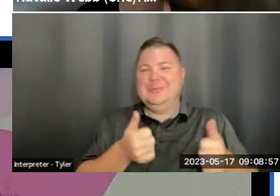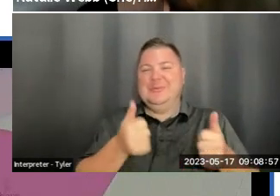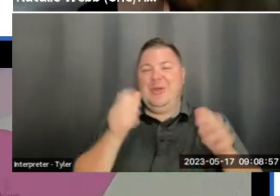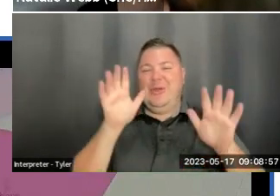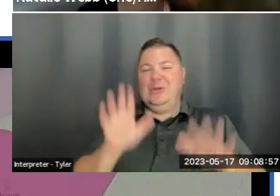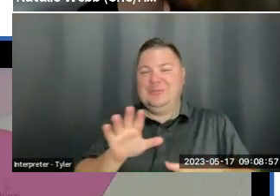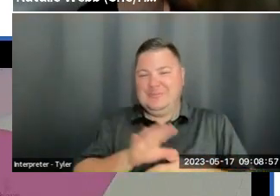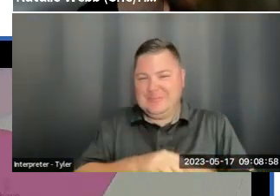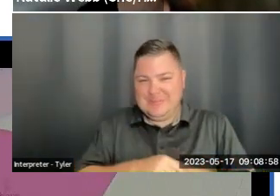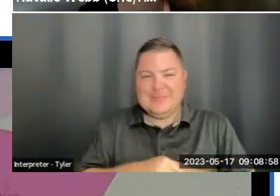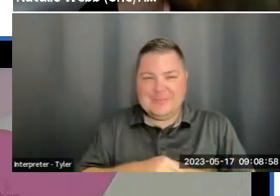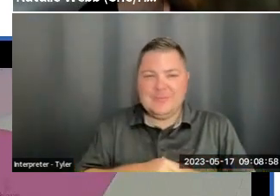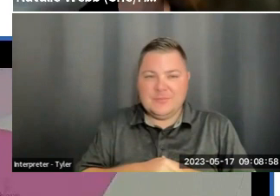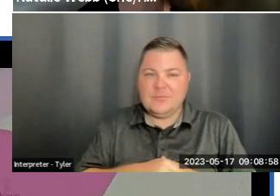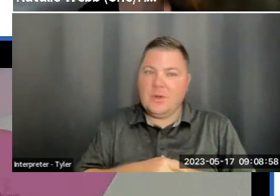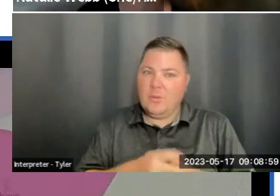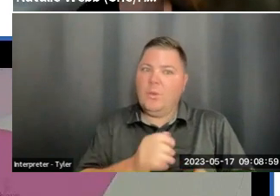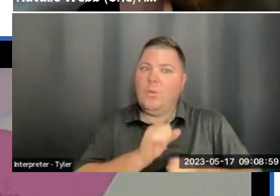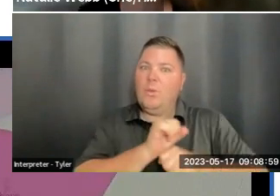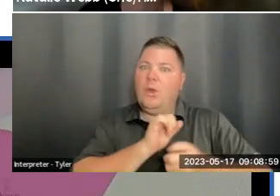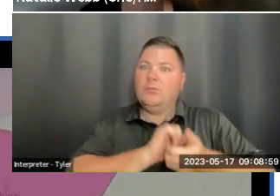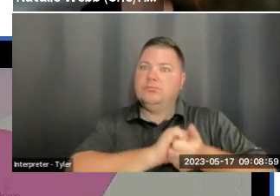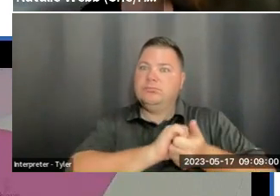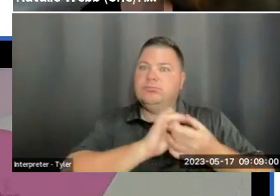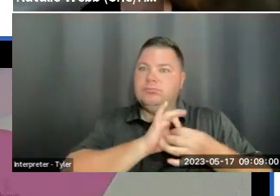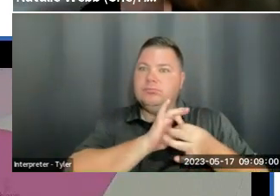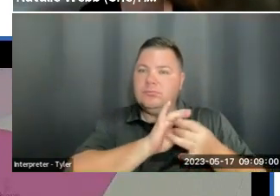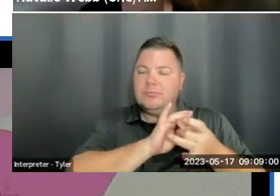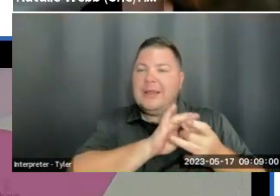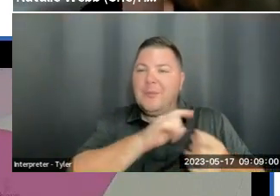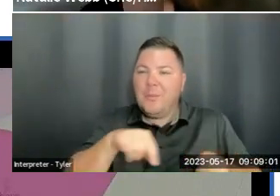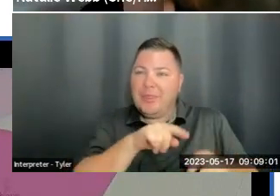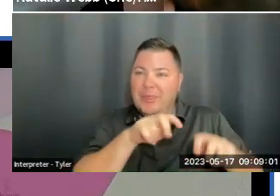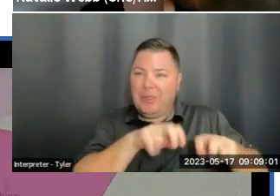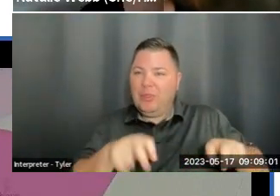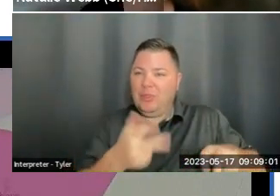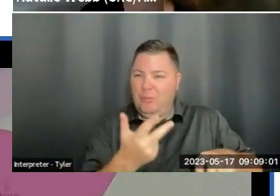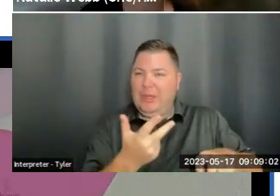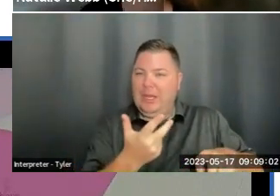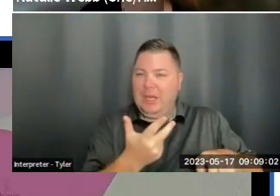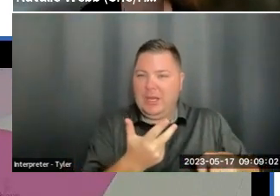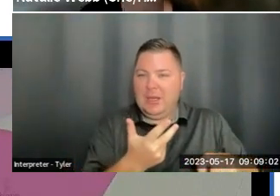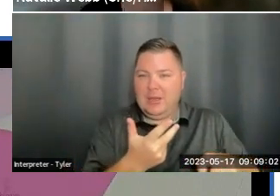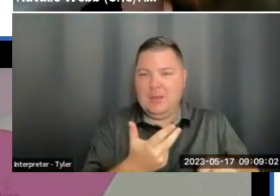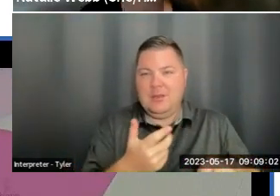We may be biased, but we think they are pretty awesome. We have had wonderful working